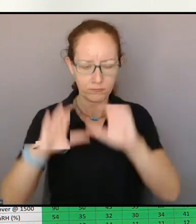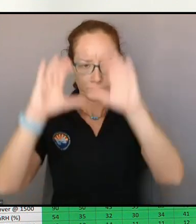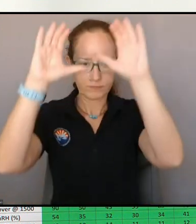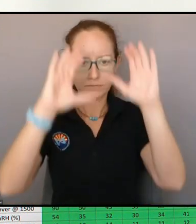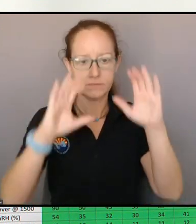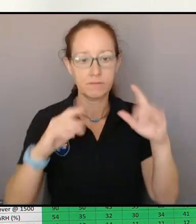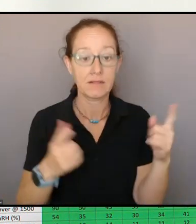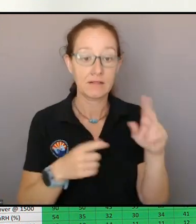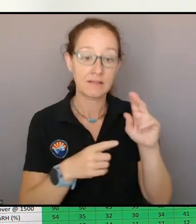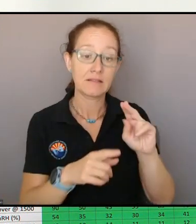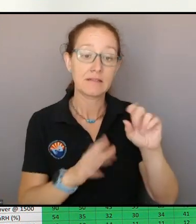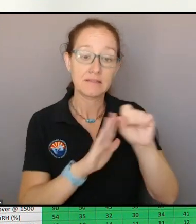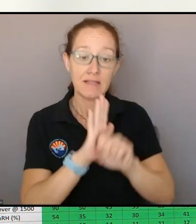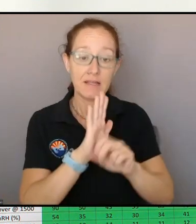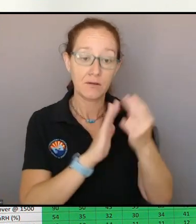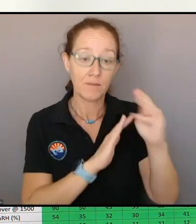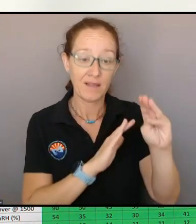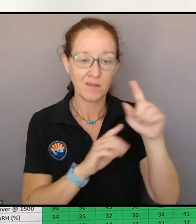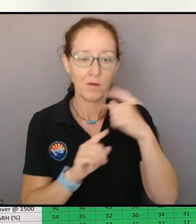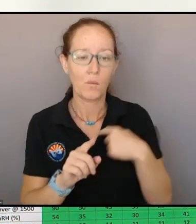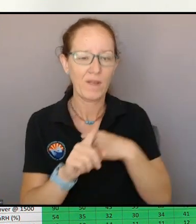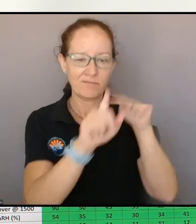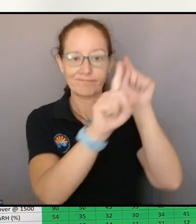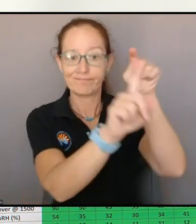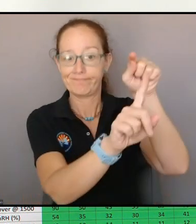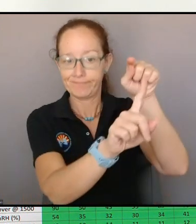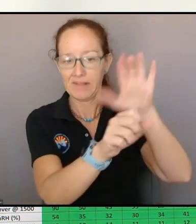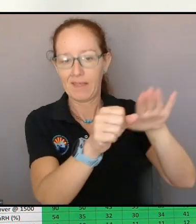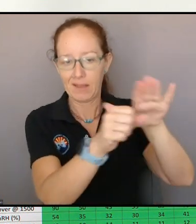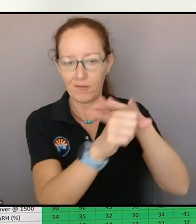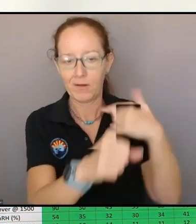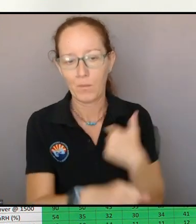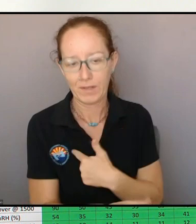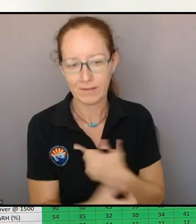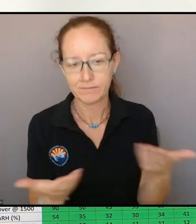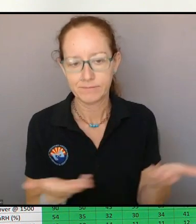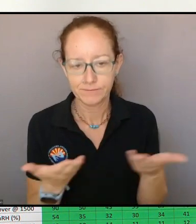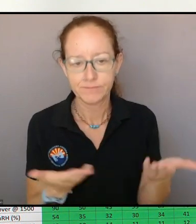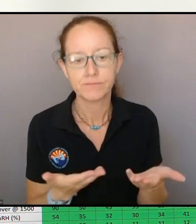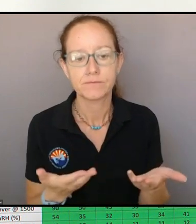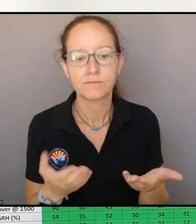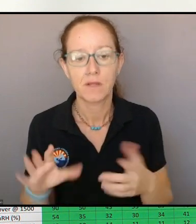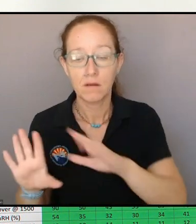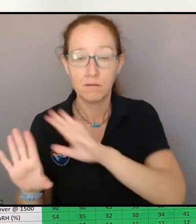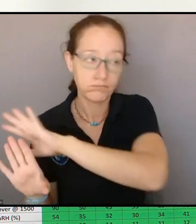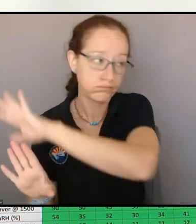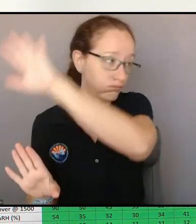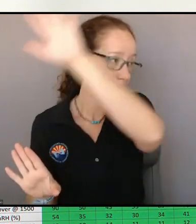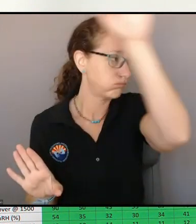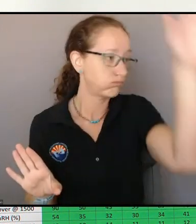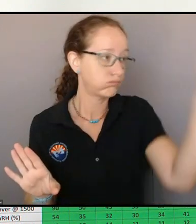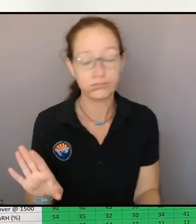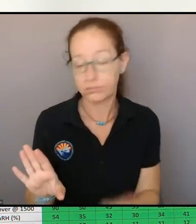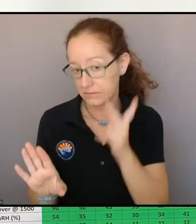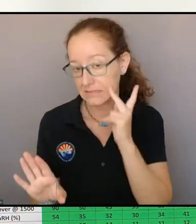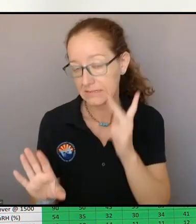here, this area. We can see that there is a pretty expansive area, widespread area of cloud cover and that's not